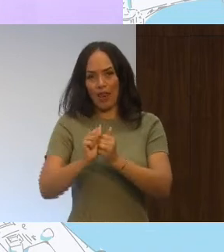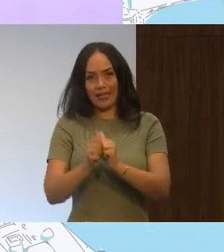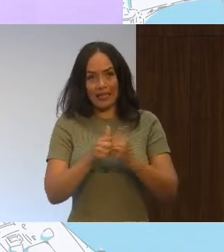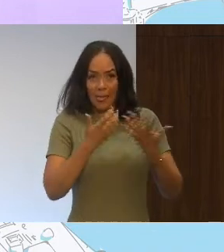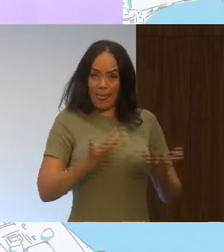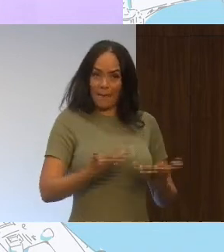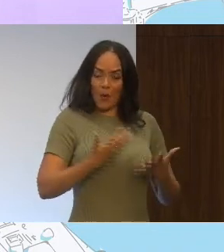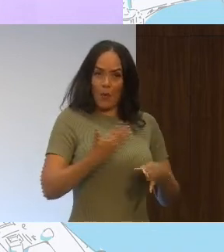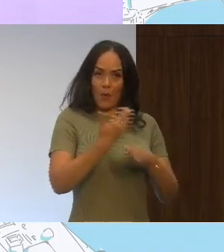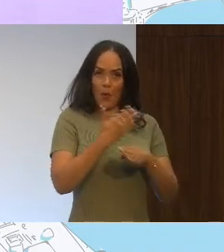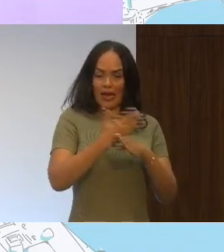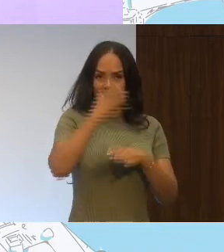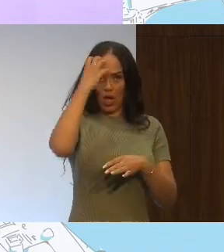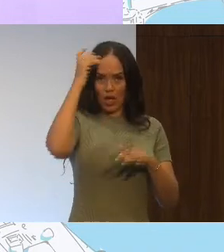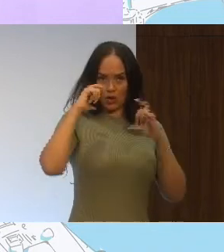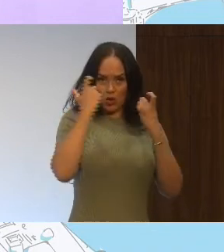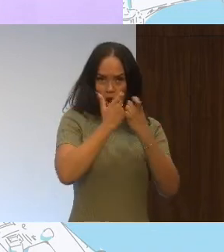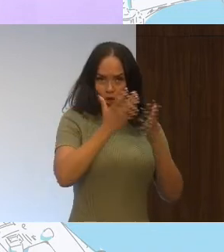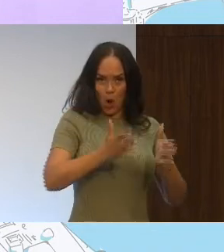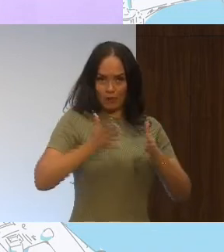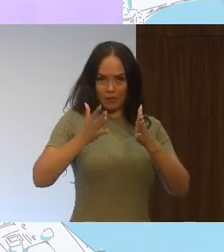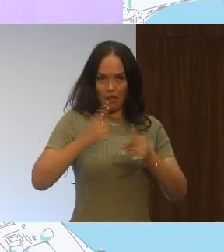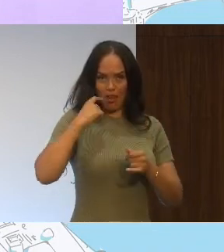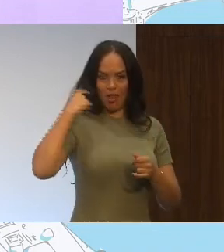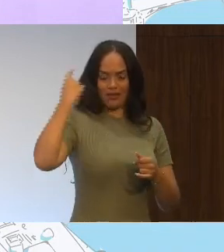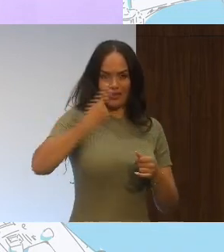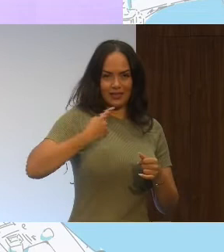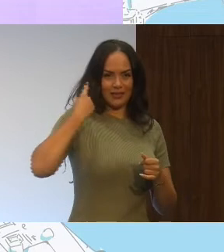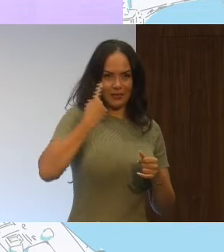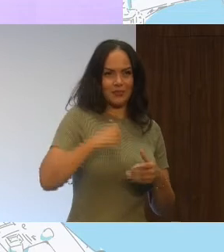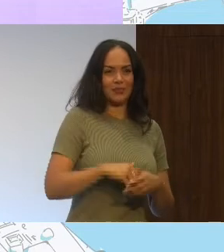Hospital in London, and he was one of the two of the pioneers